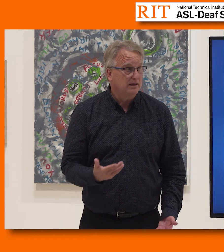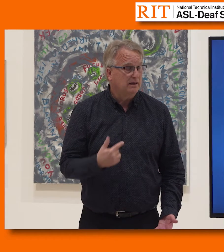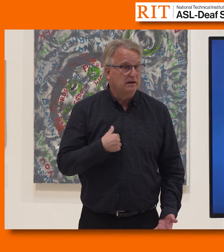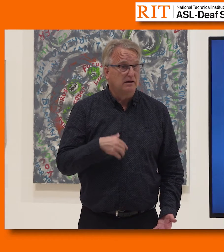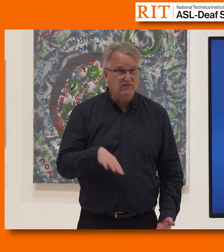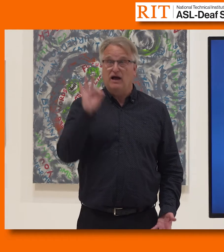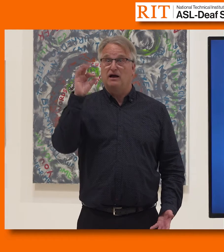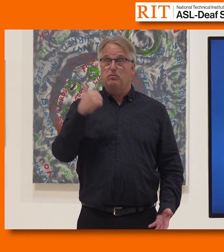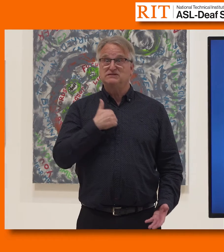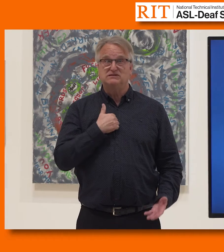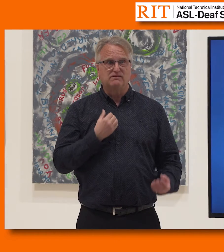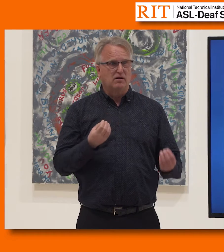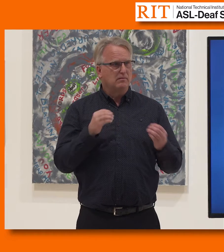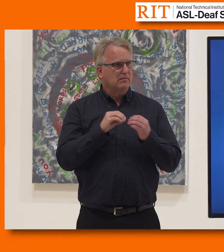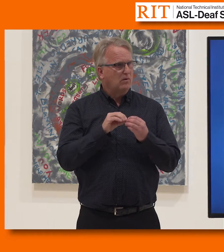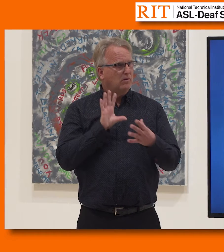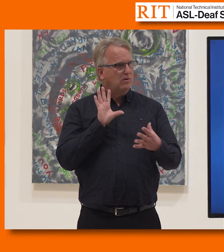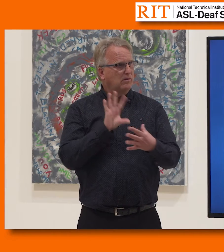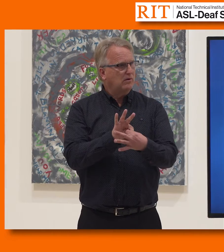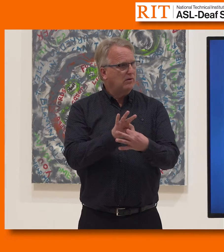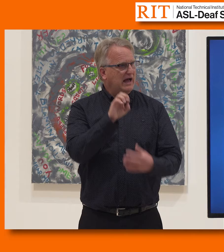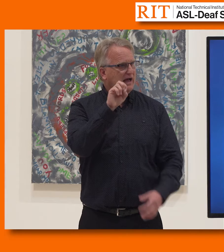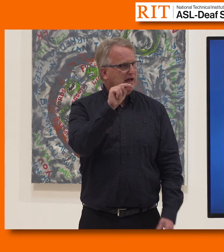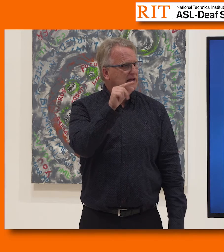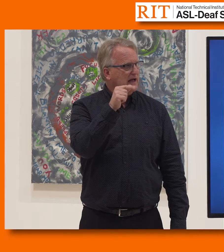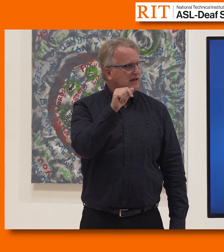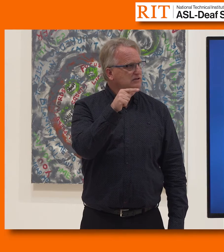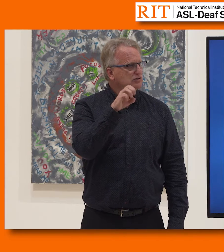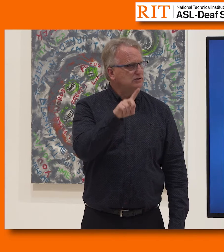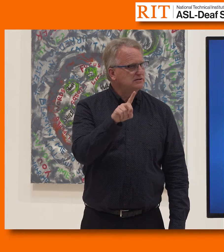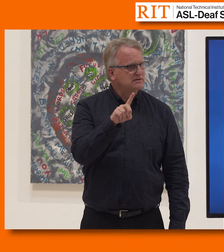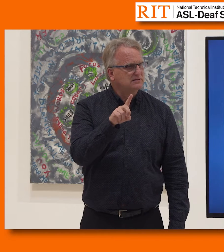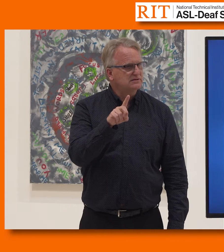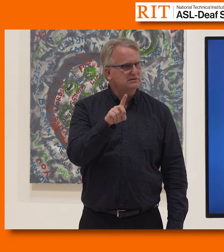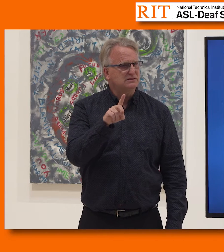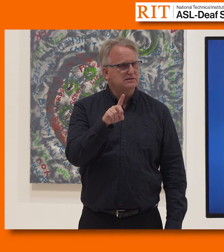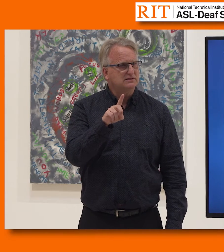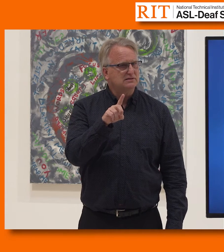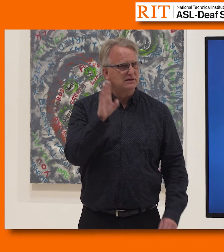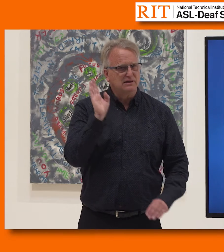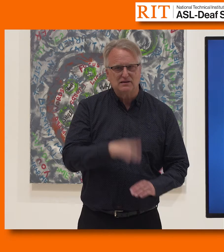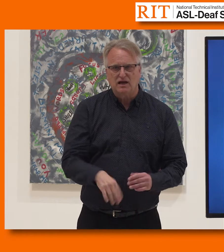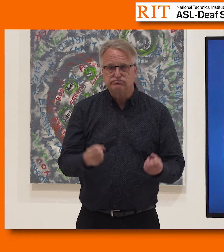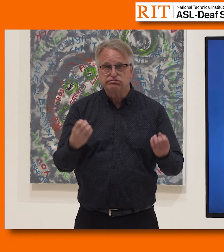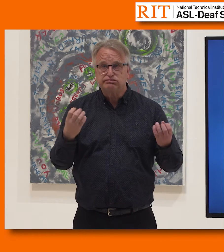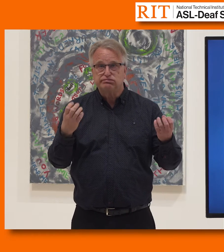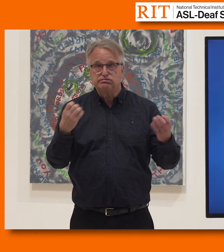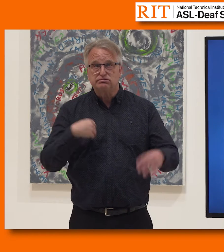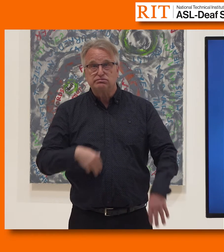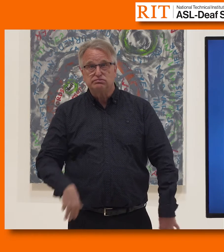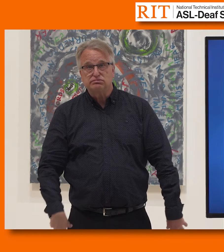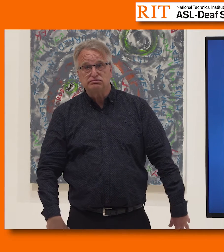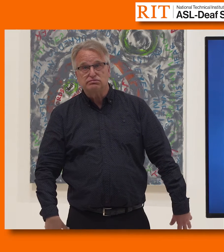But this interpreter wouldn't let it go. They absolutely were waiting for a response from me before they proceeded,